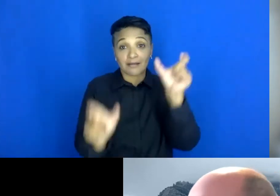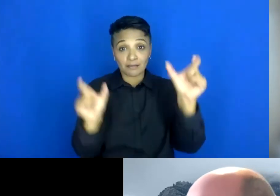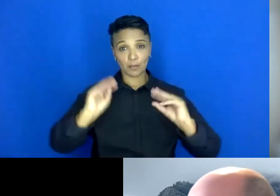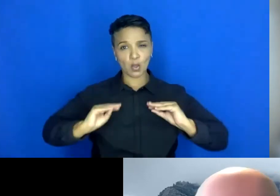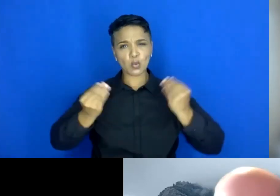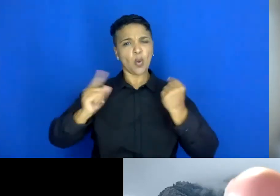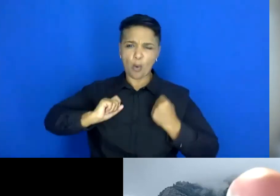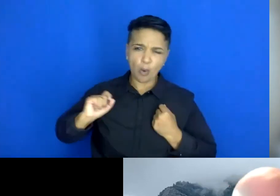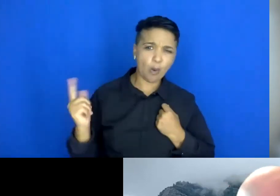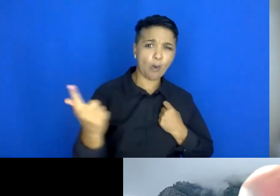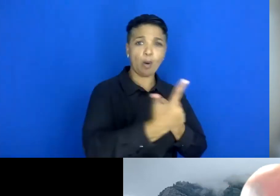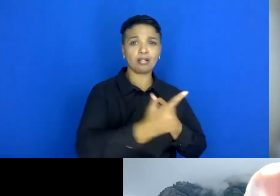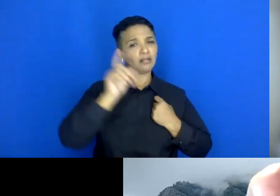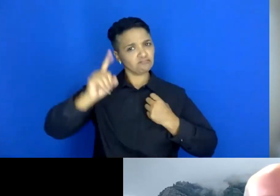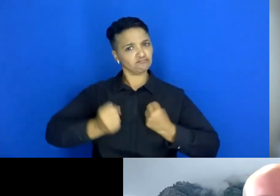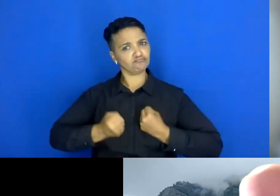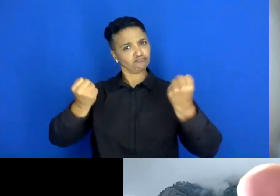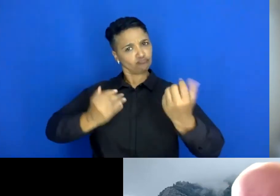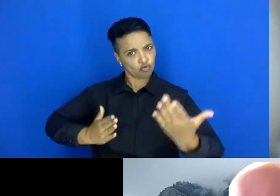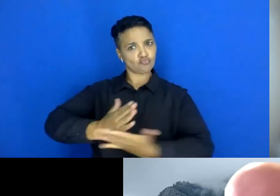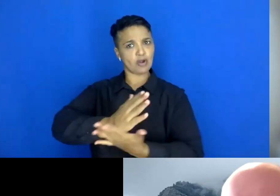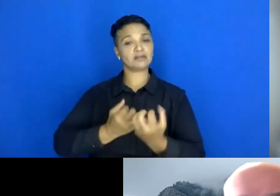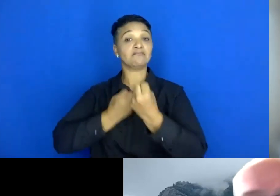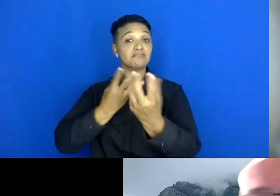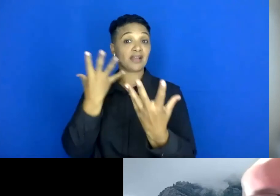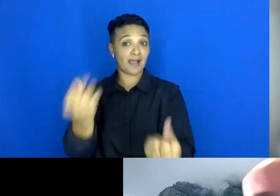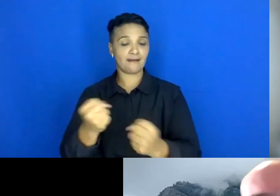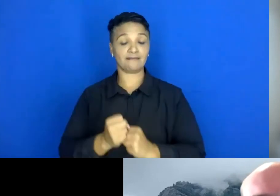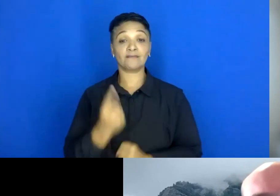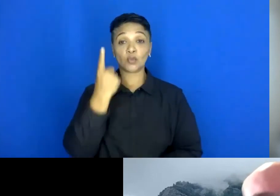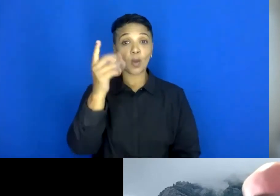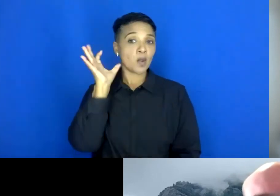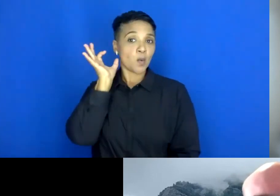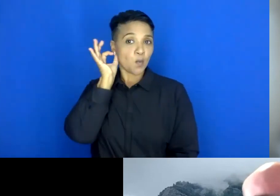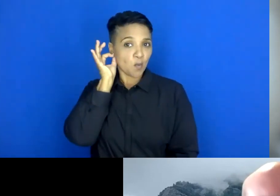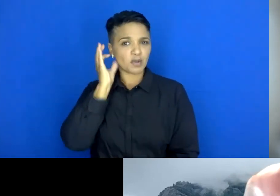want to close with a quote from a young woman with a disability from bosnia and herzegovina